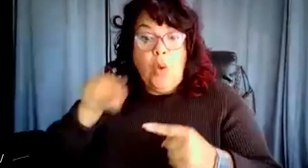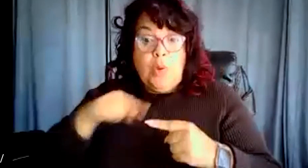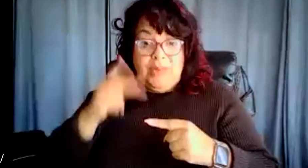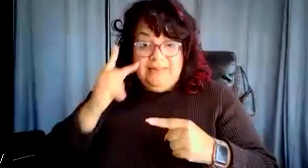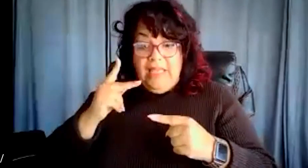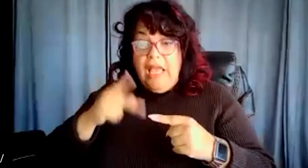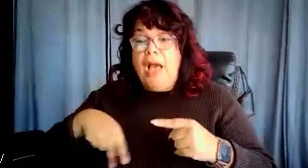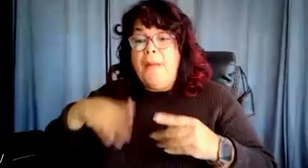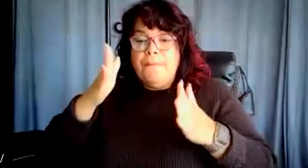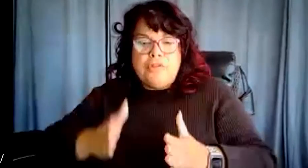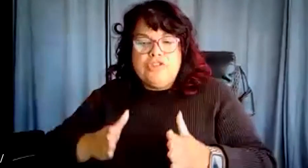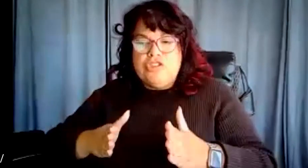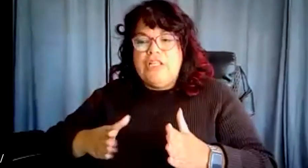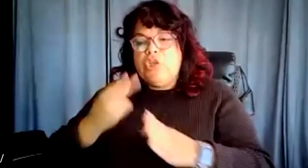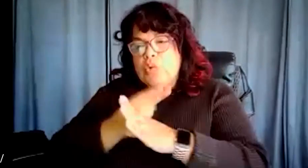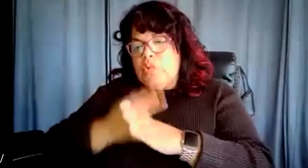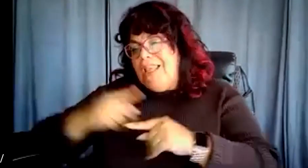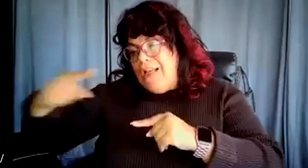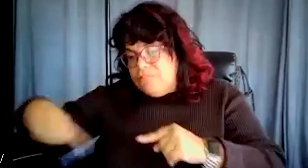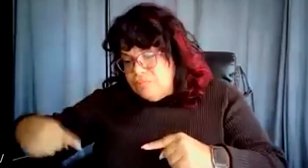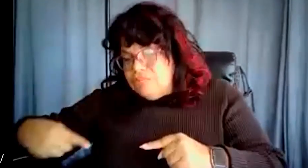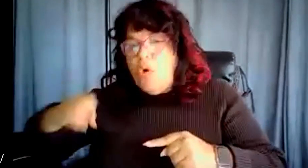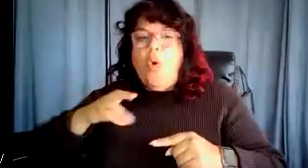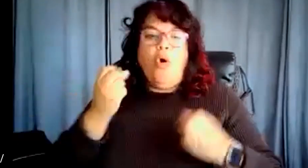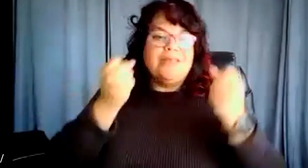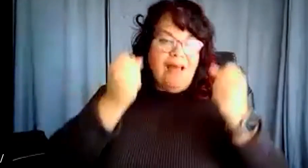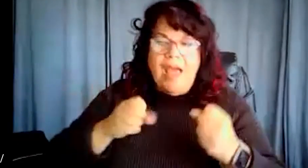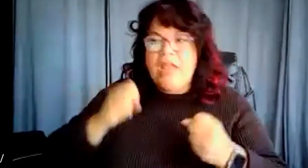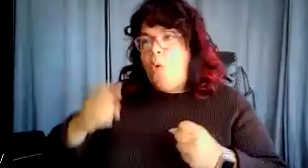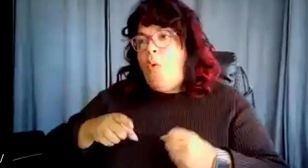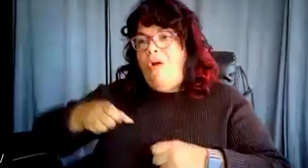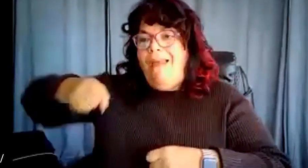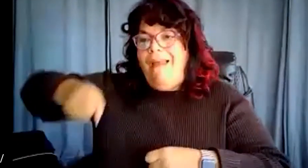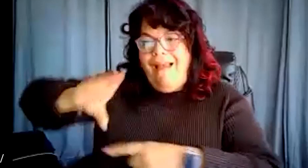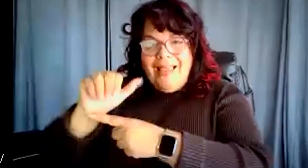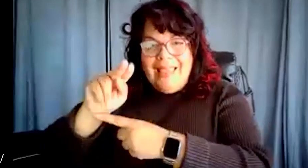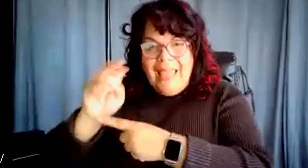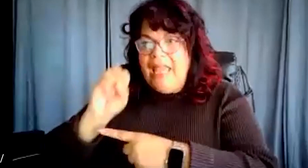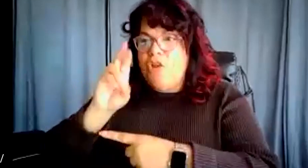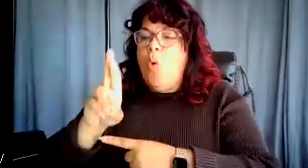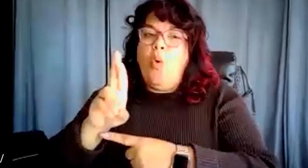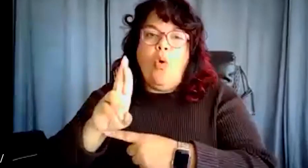cane, by seeing somebody using sign language, or by seeing someone who walks in the gate that's different than ours.